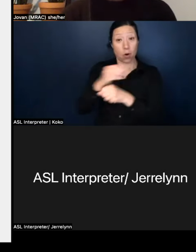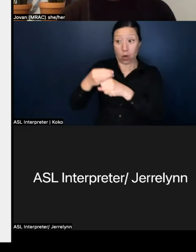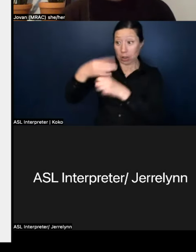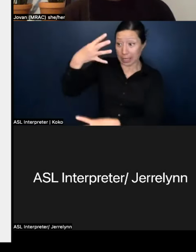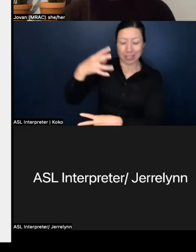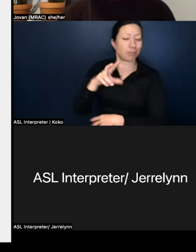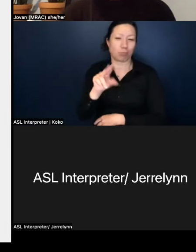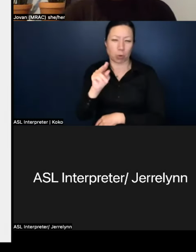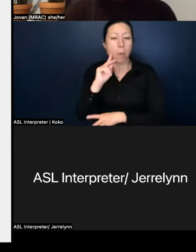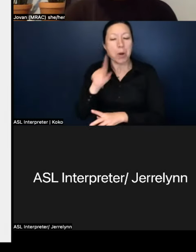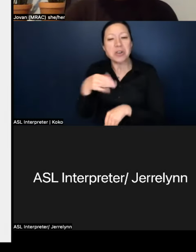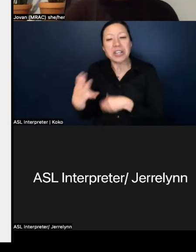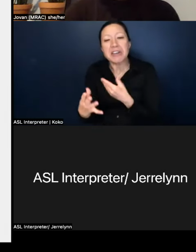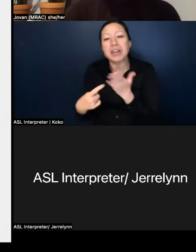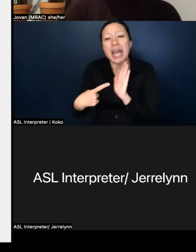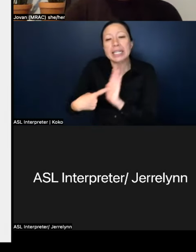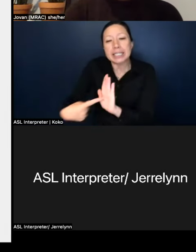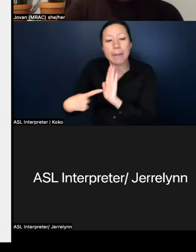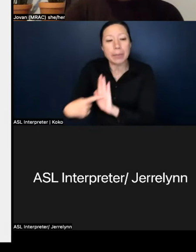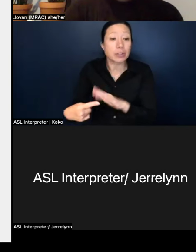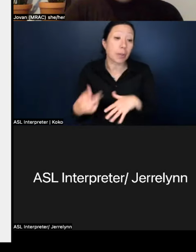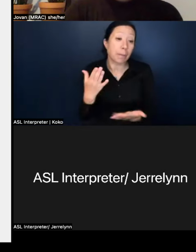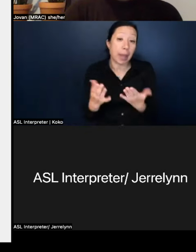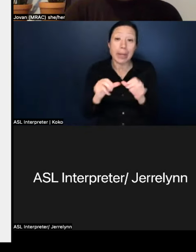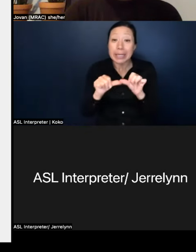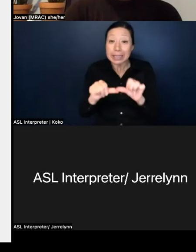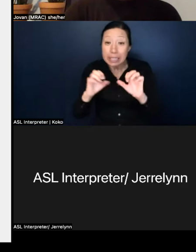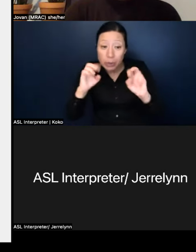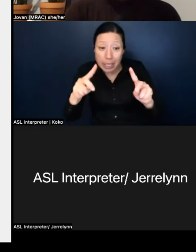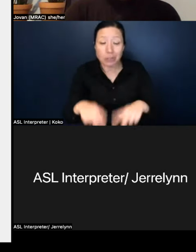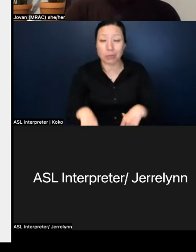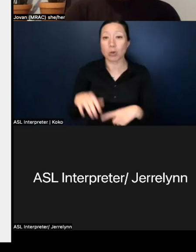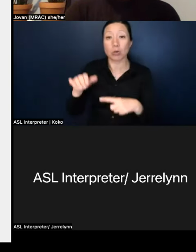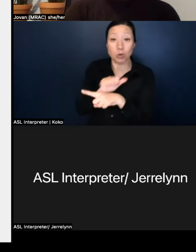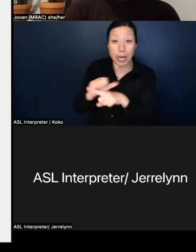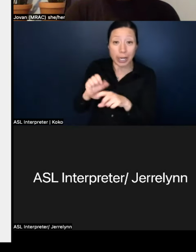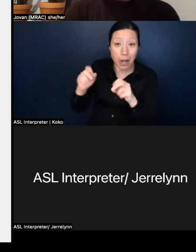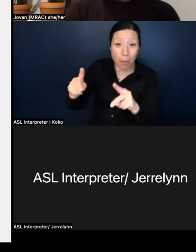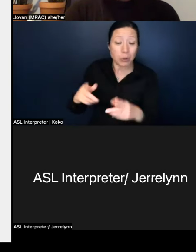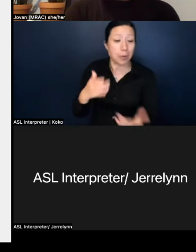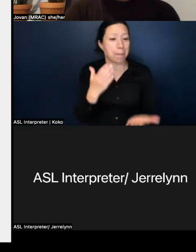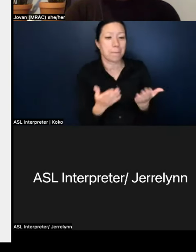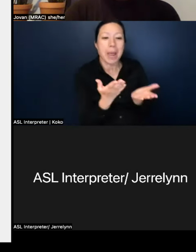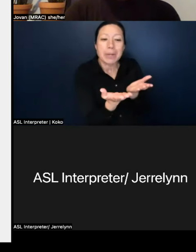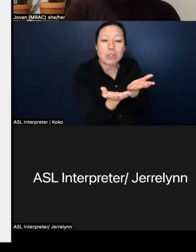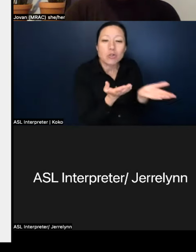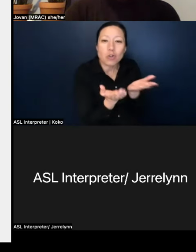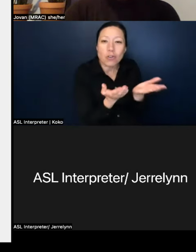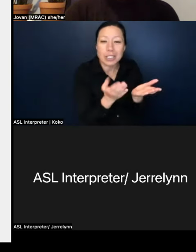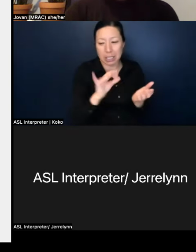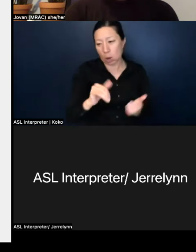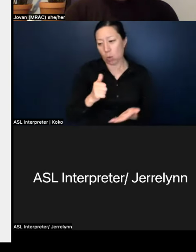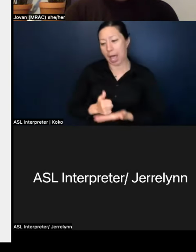or training opportunities, or perhaps services that would help the artists develop new skills or implement new strategies.